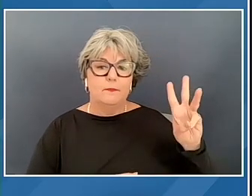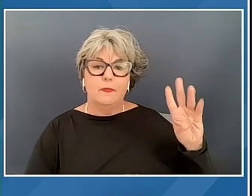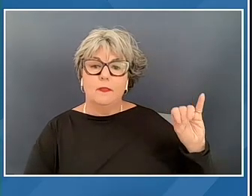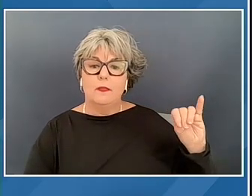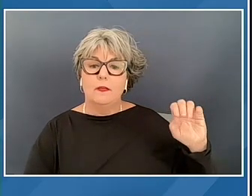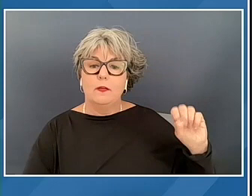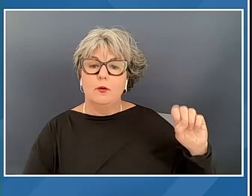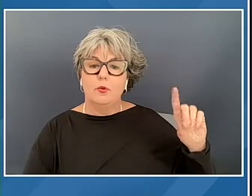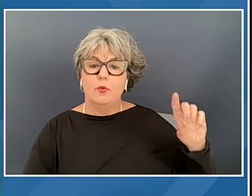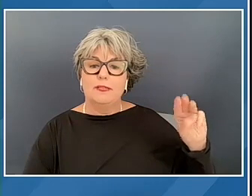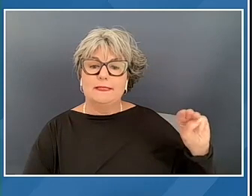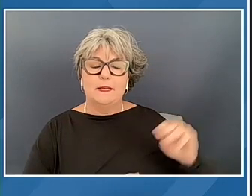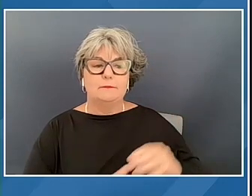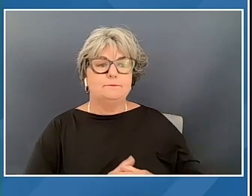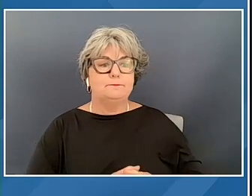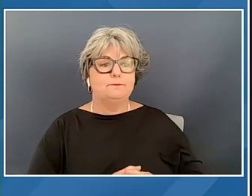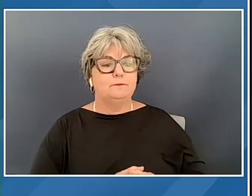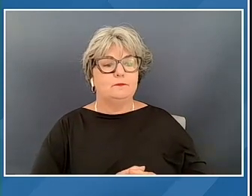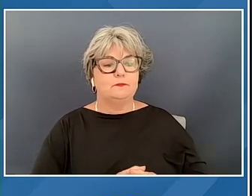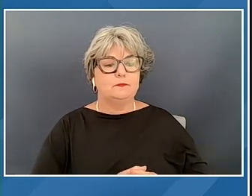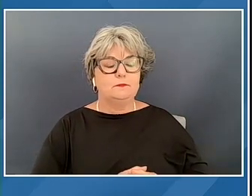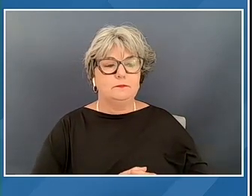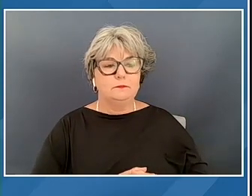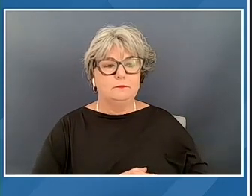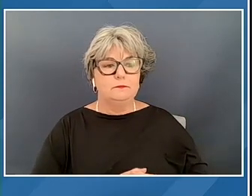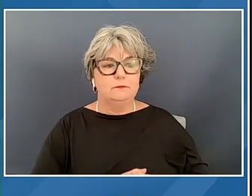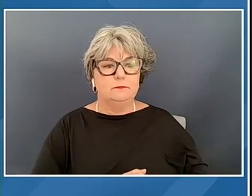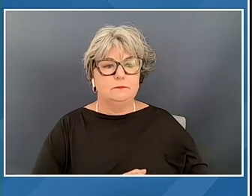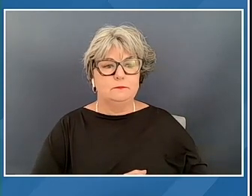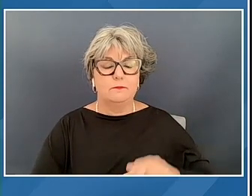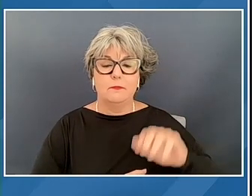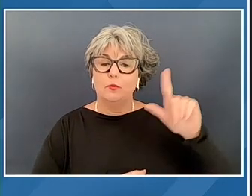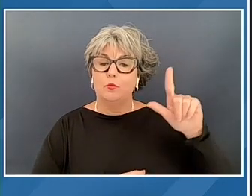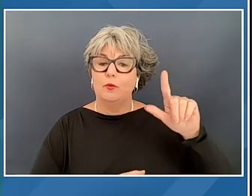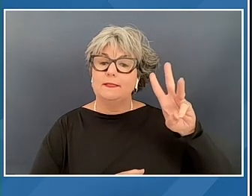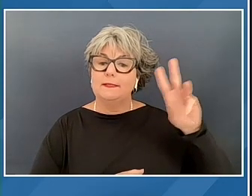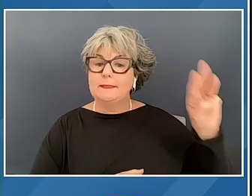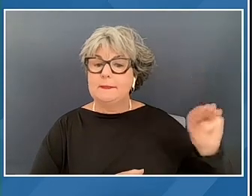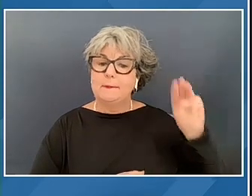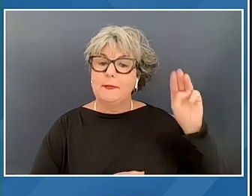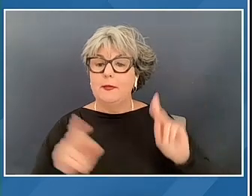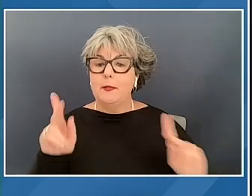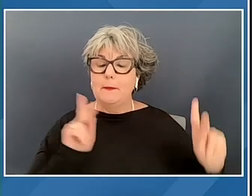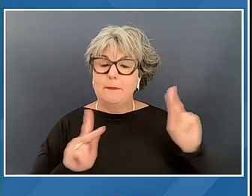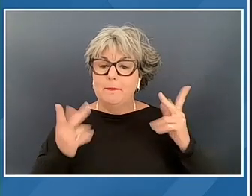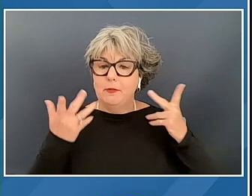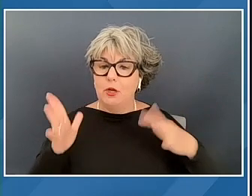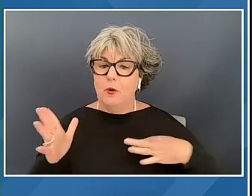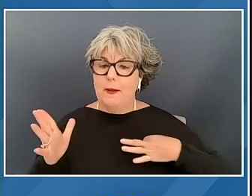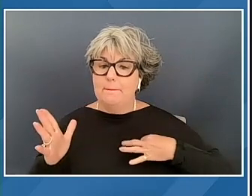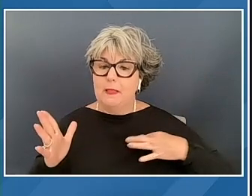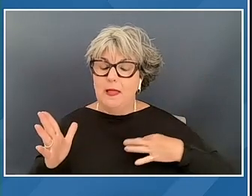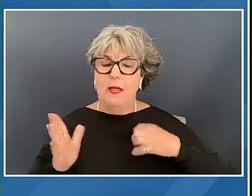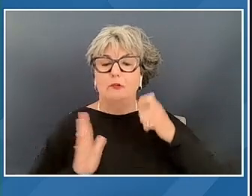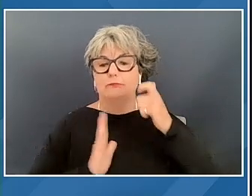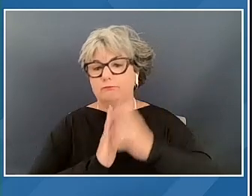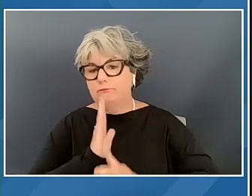I'm thinking about the 26 million people who had applied or were automatically eligible for the one-time student debt